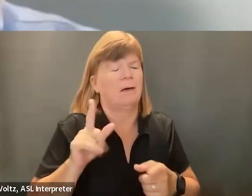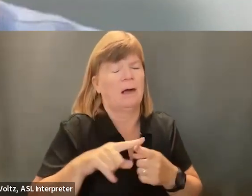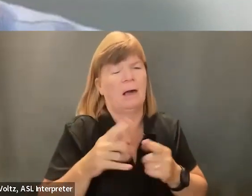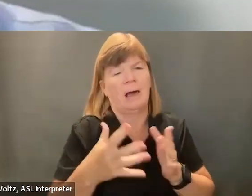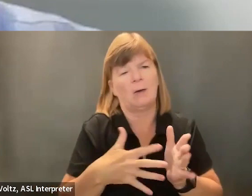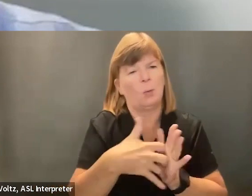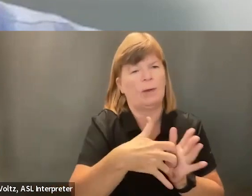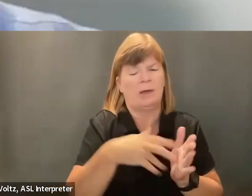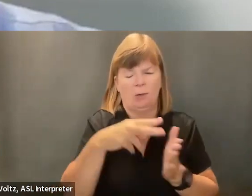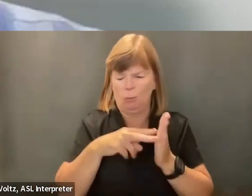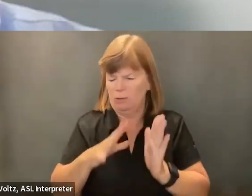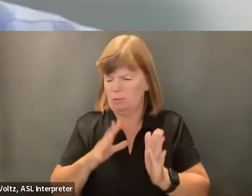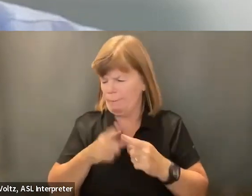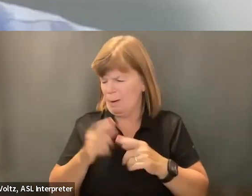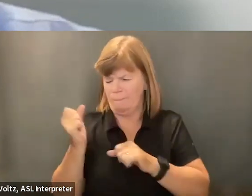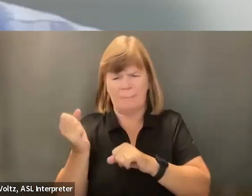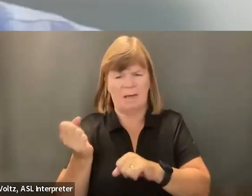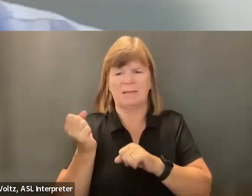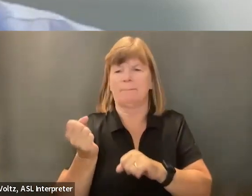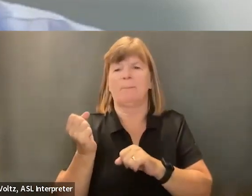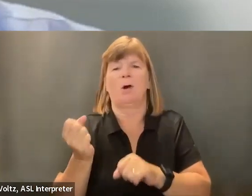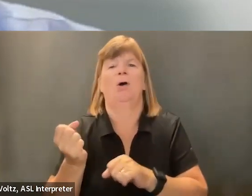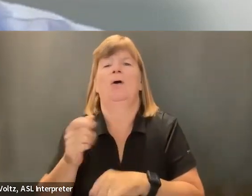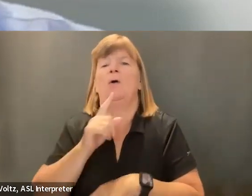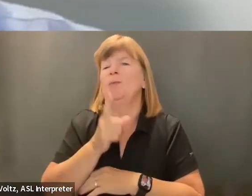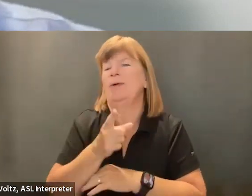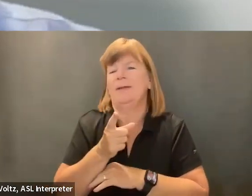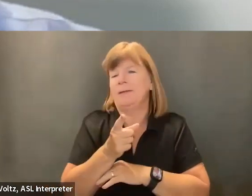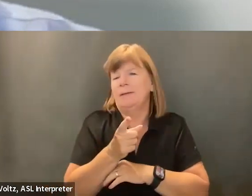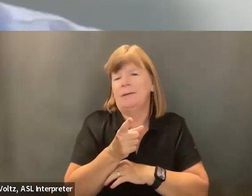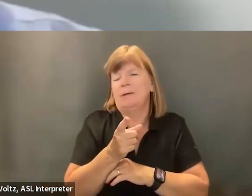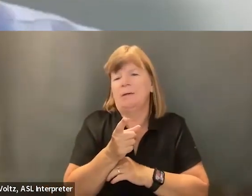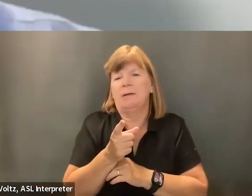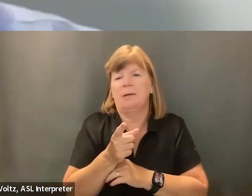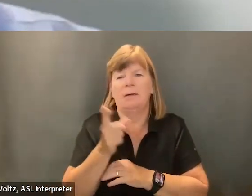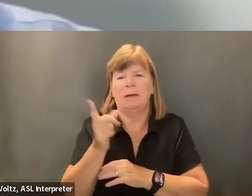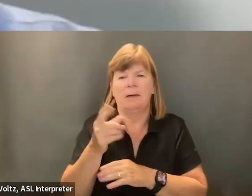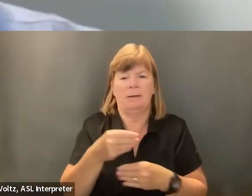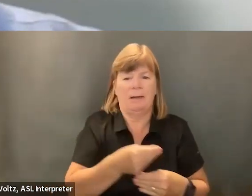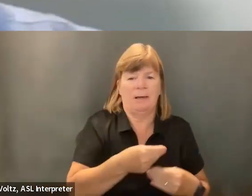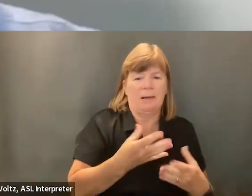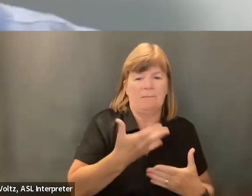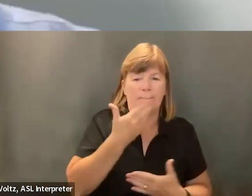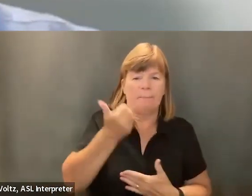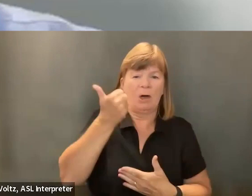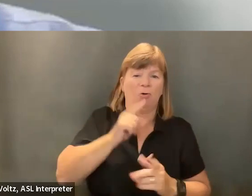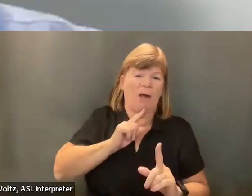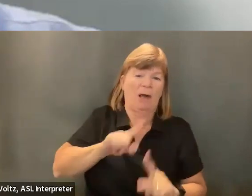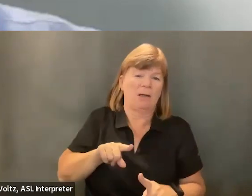knew something about baseball they actually were it gave better answers they're more often correct